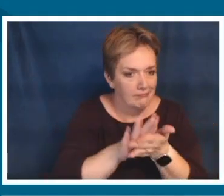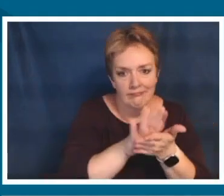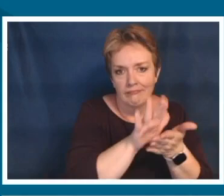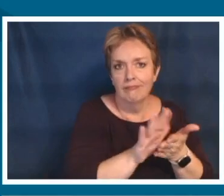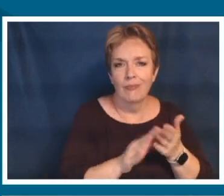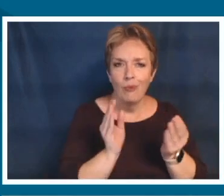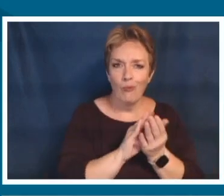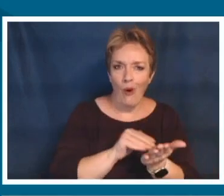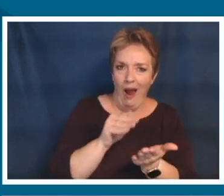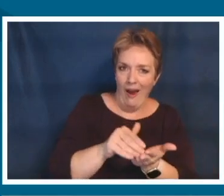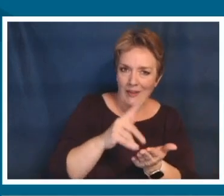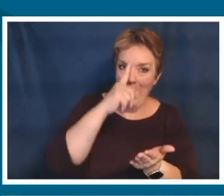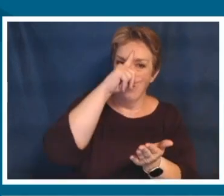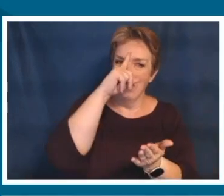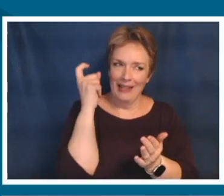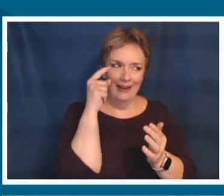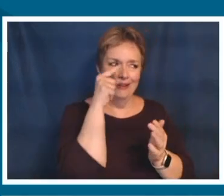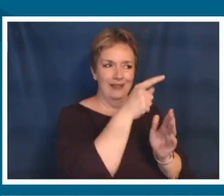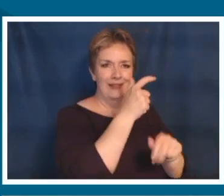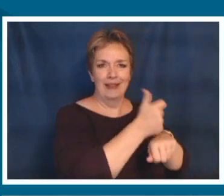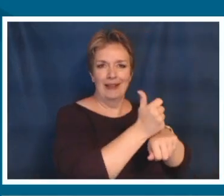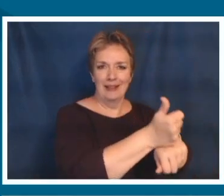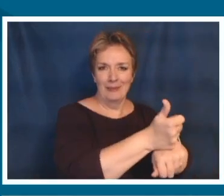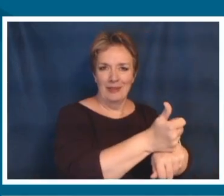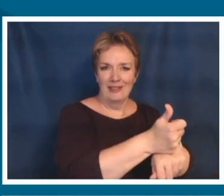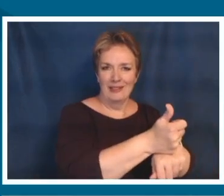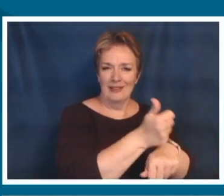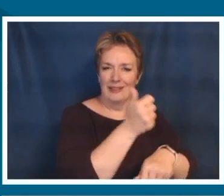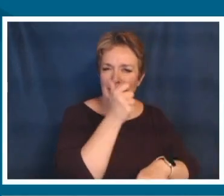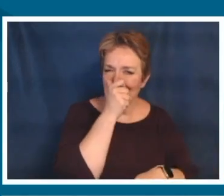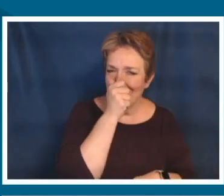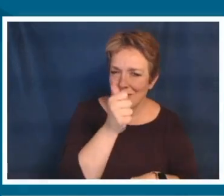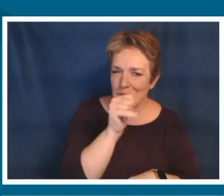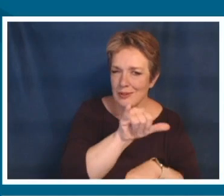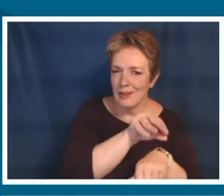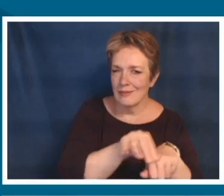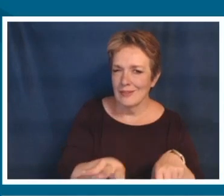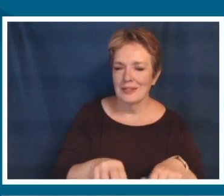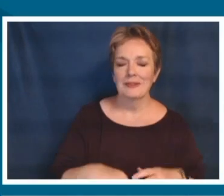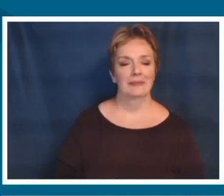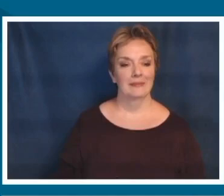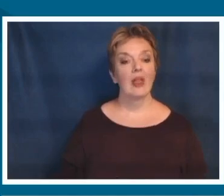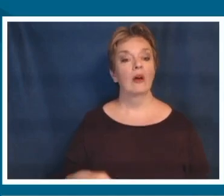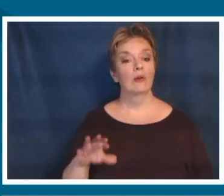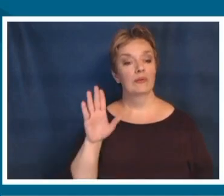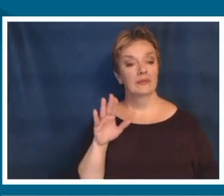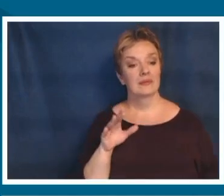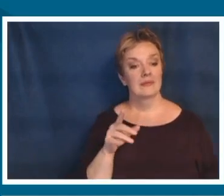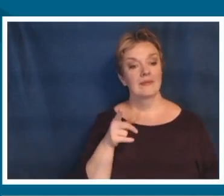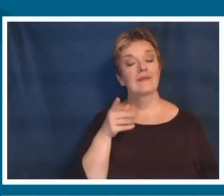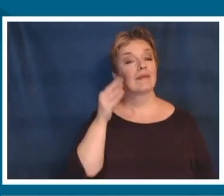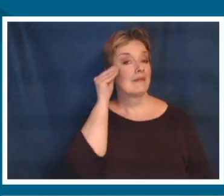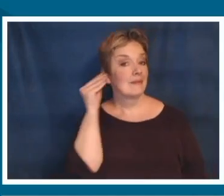relationship um okay next slide oh by the way you can